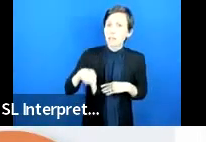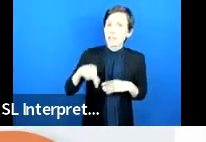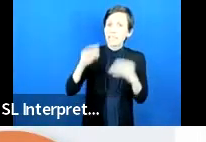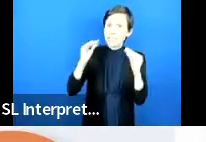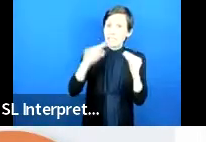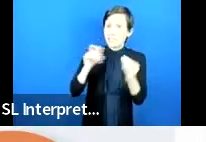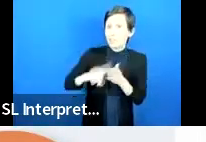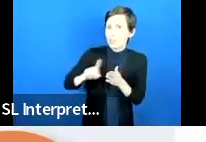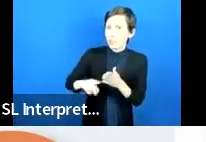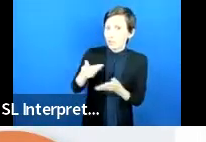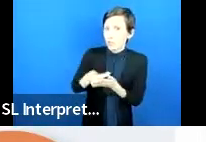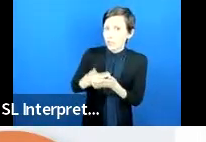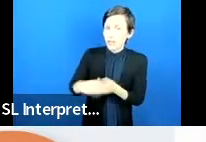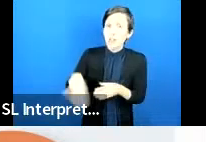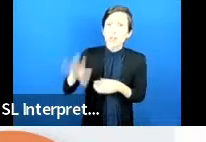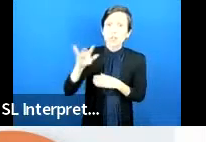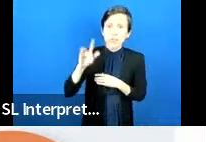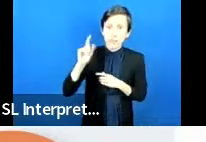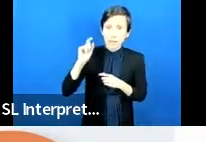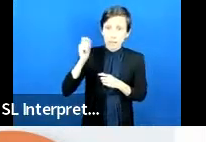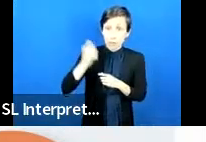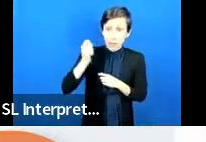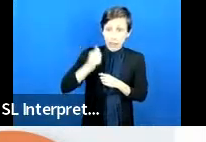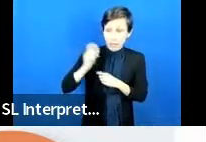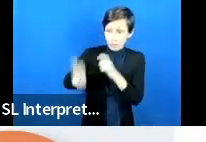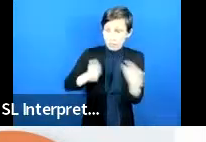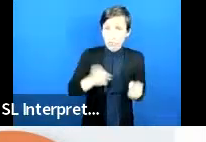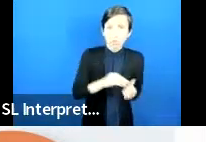25 grants were awarded to students, faculty, and staff.